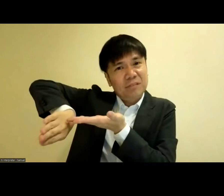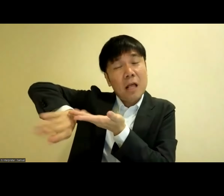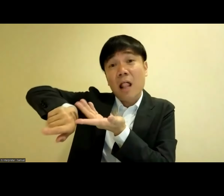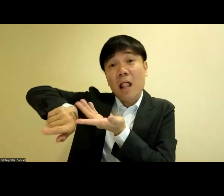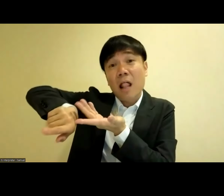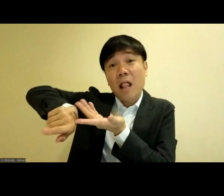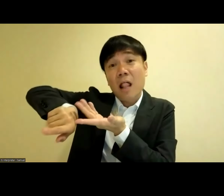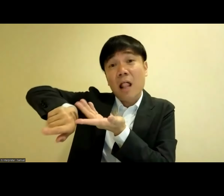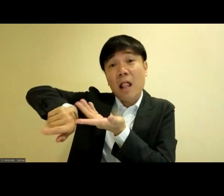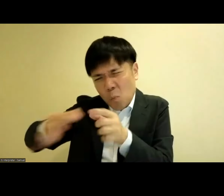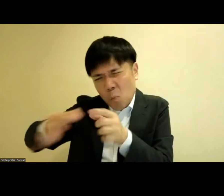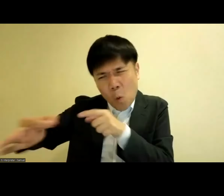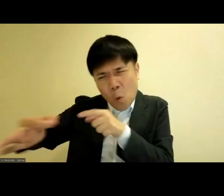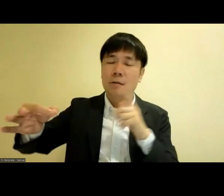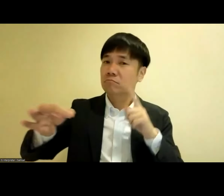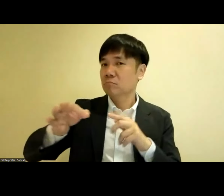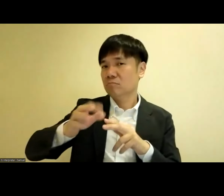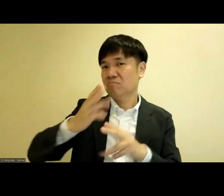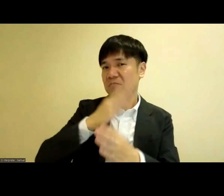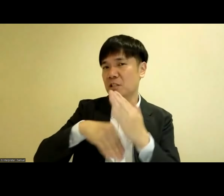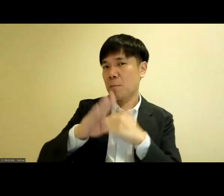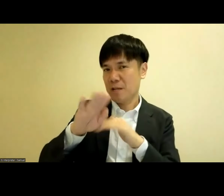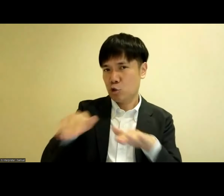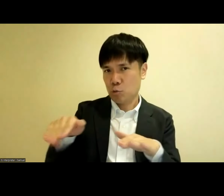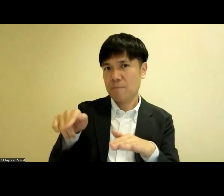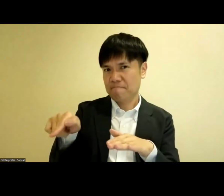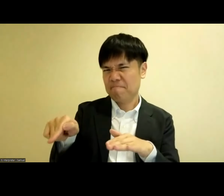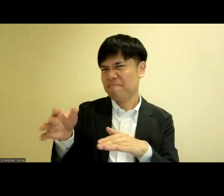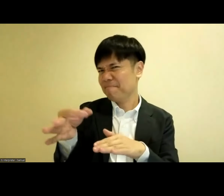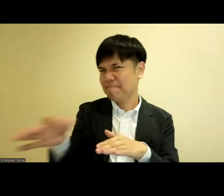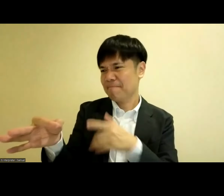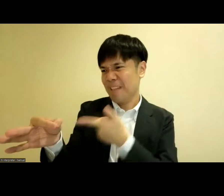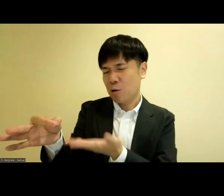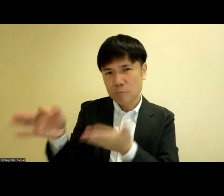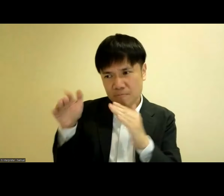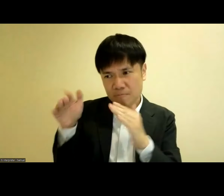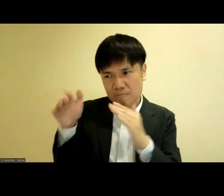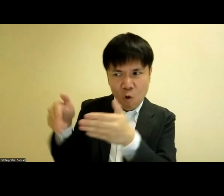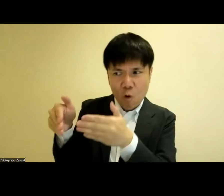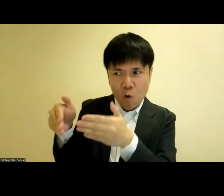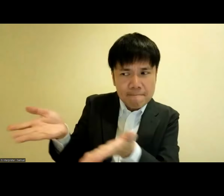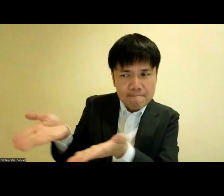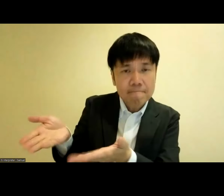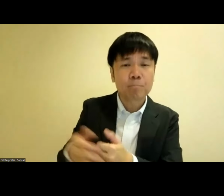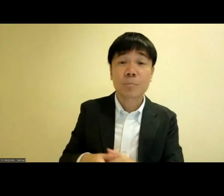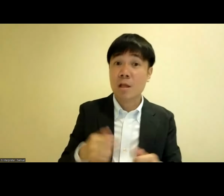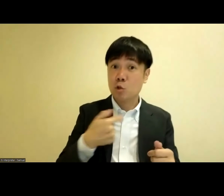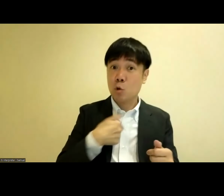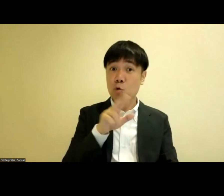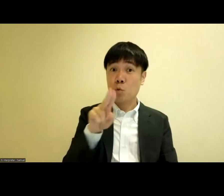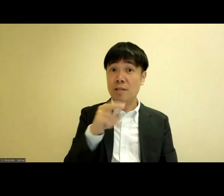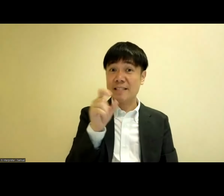like LGBTQ+ ability, just the fact that the member of that community, being a member, should extend that protection.